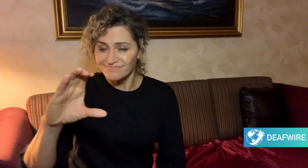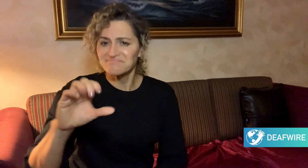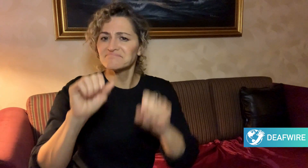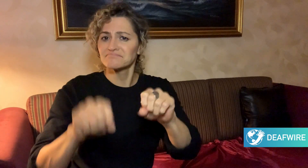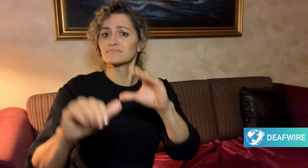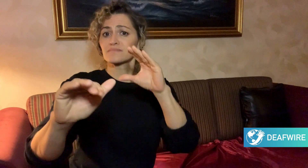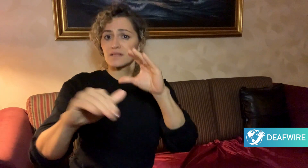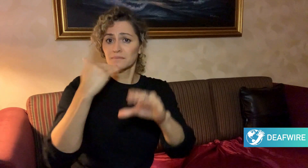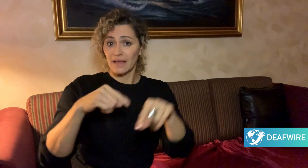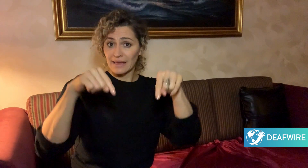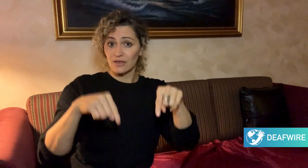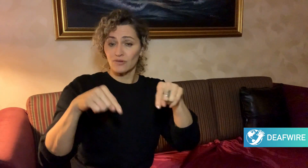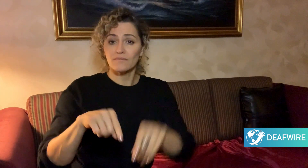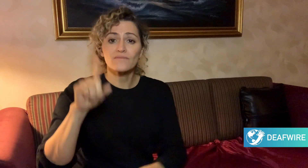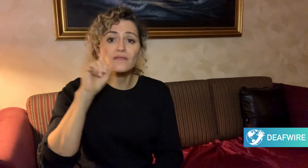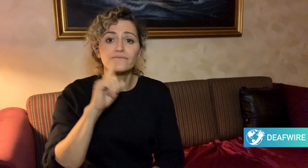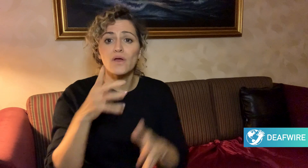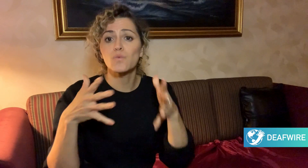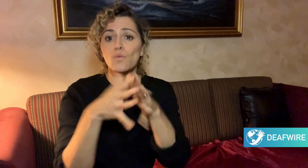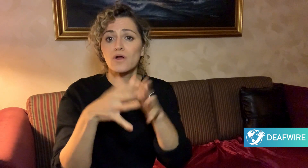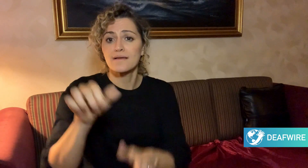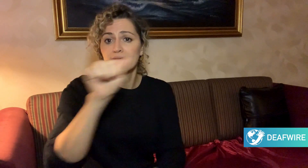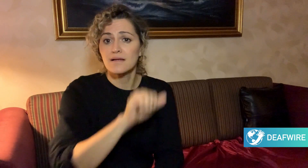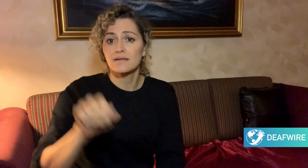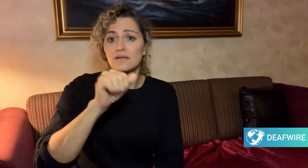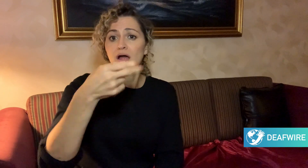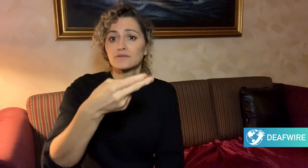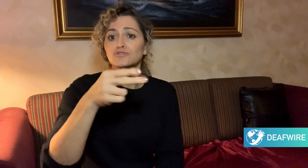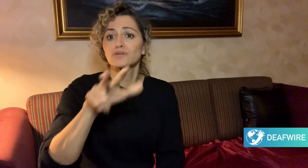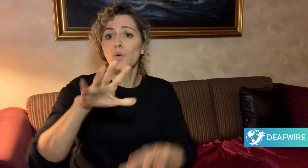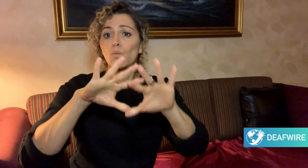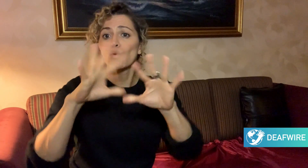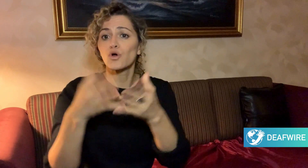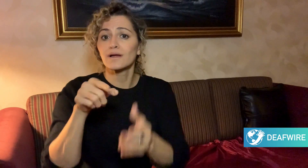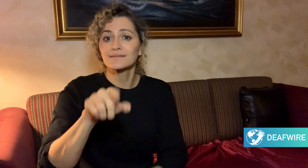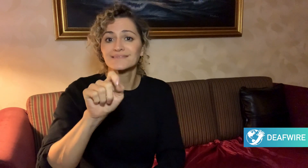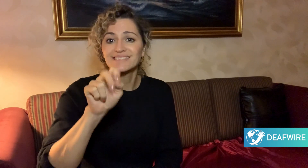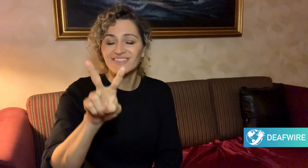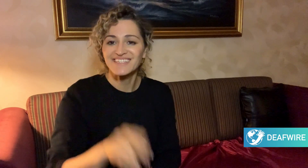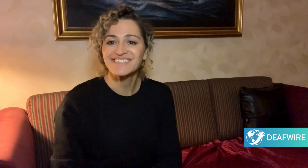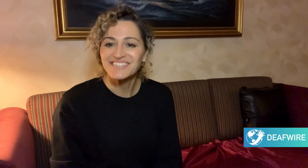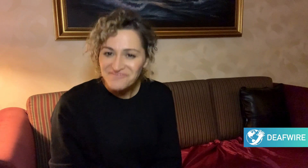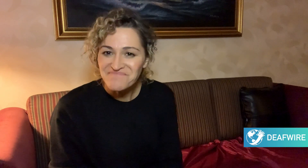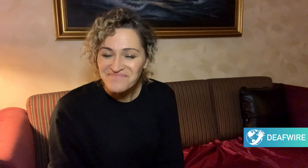in landscape format to deafwire@h3world.tv.